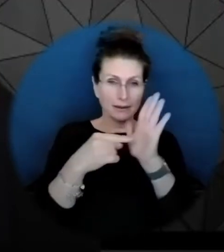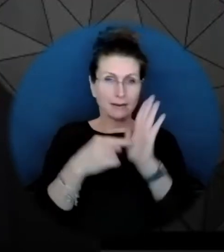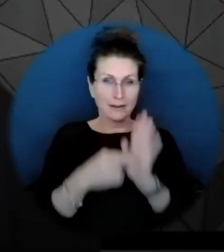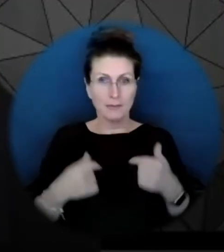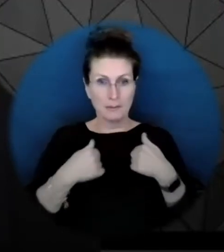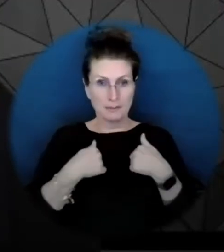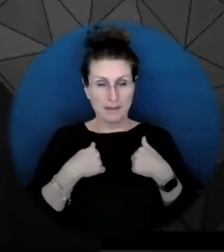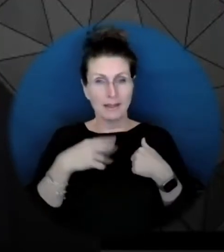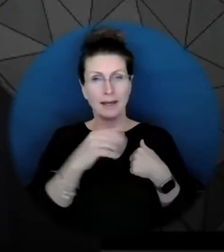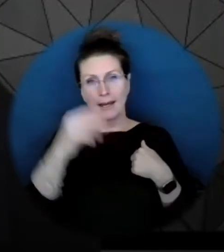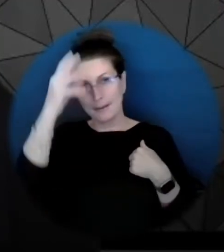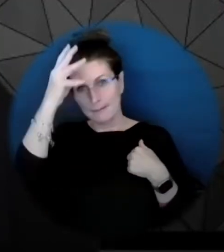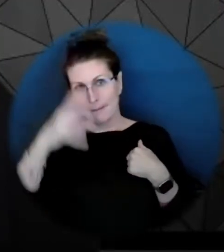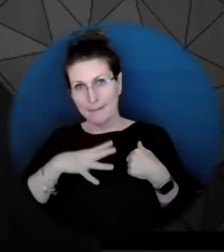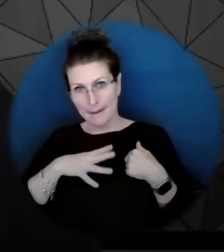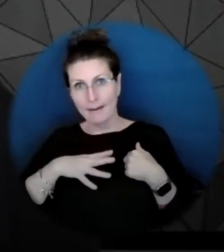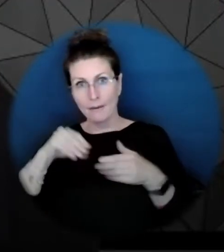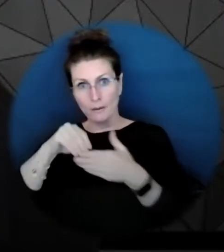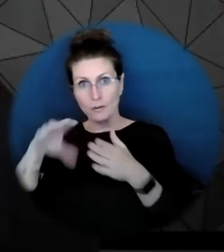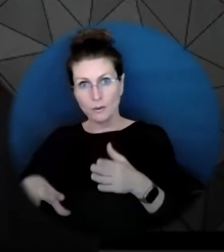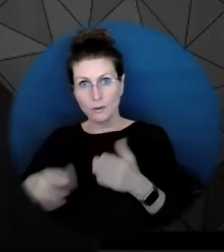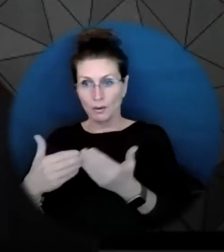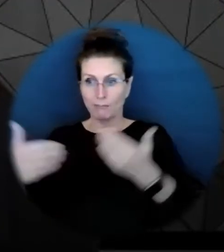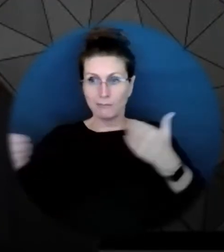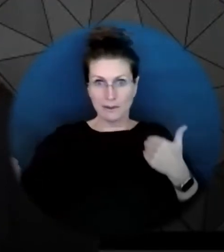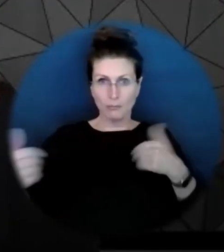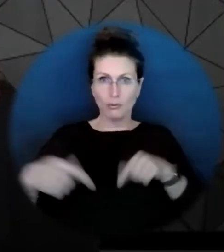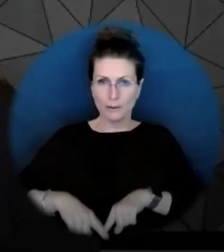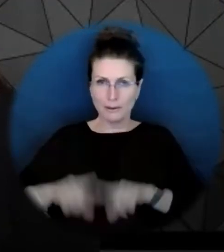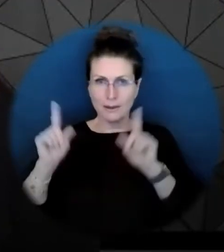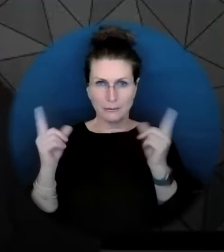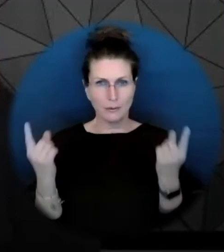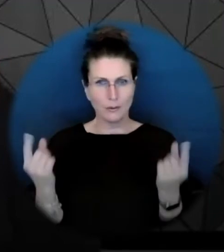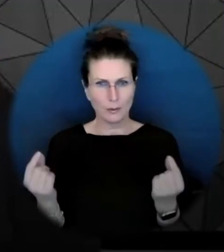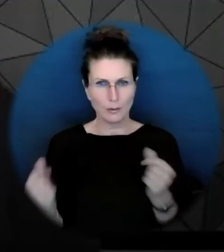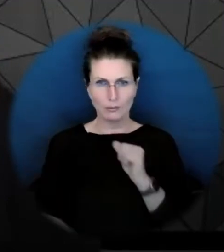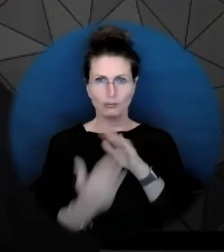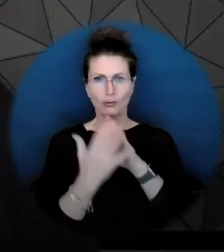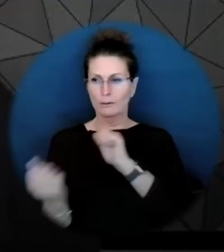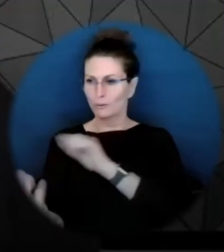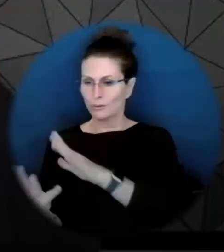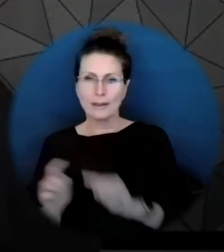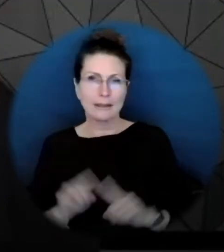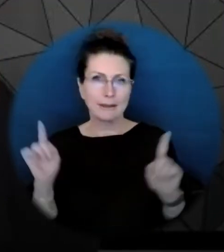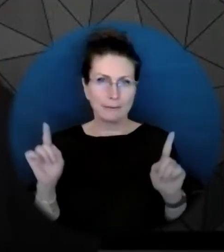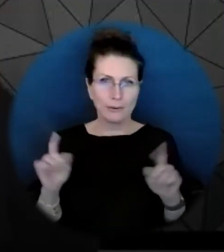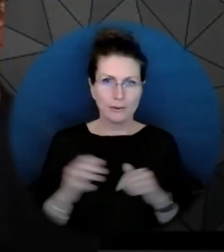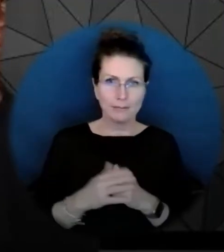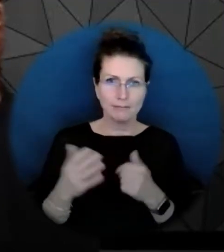of me and my male counterparts being treated differently. Group projects have sometimes been divided by gender